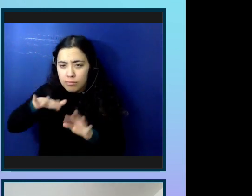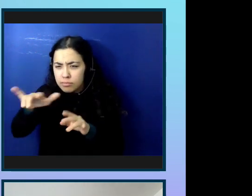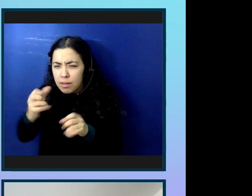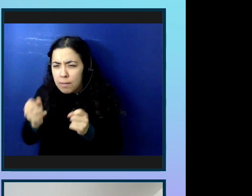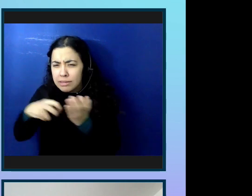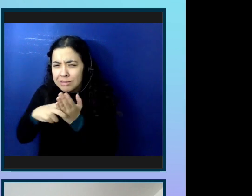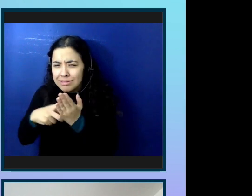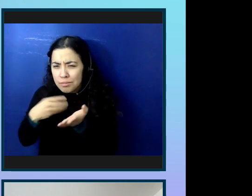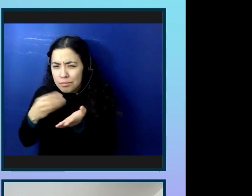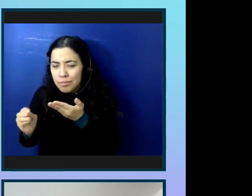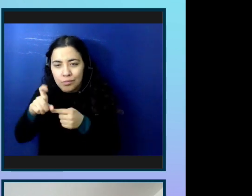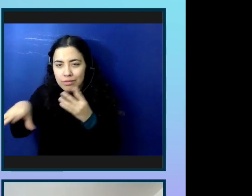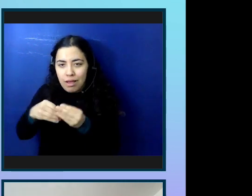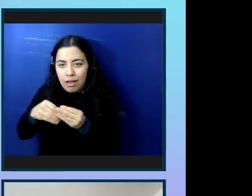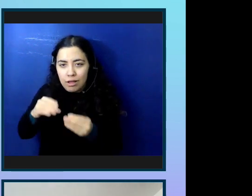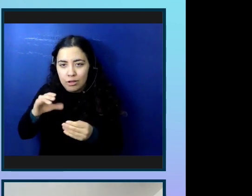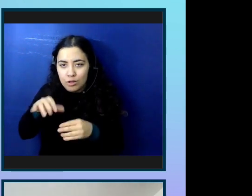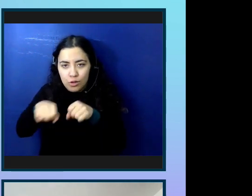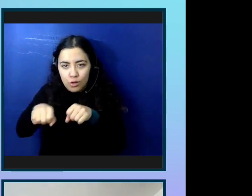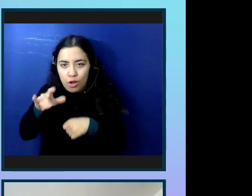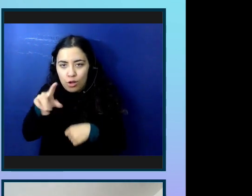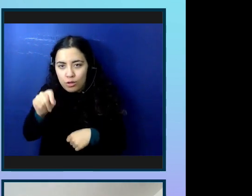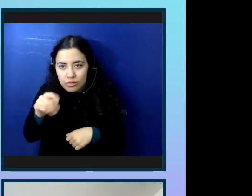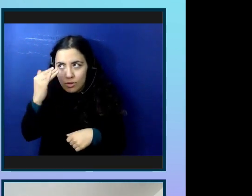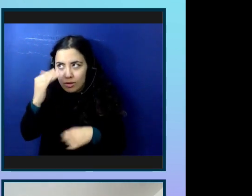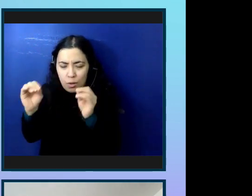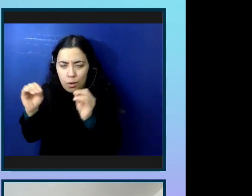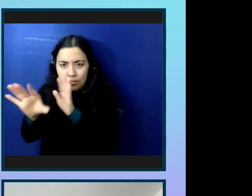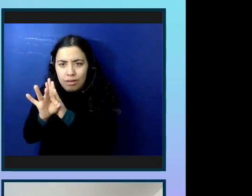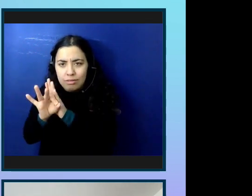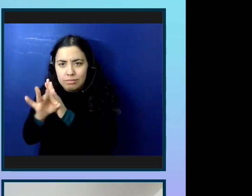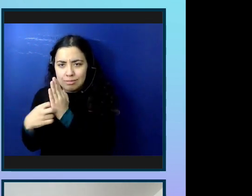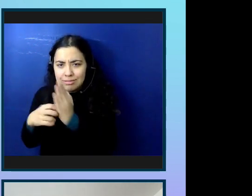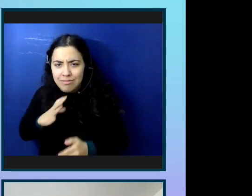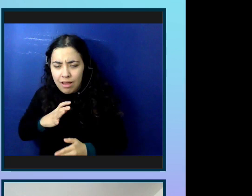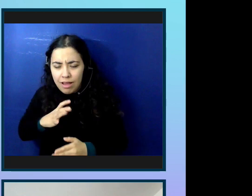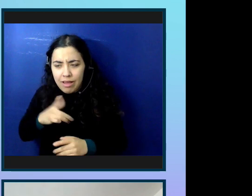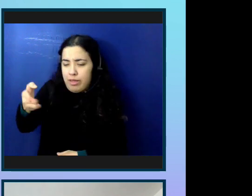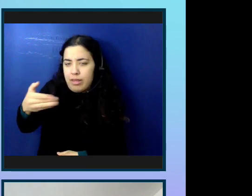because you don't have any tickets selected, right? So in that case, there is a disabled button, but with that button,